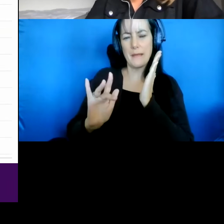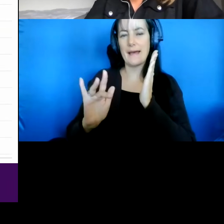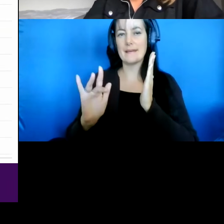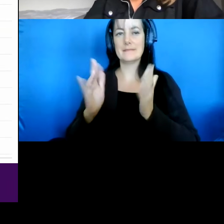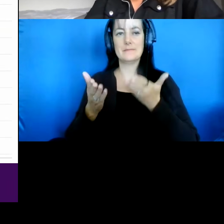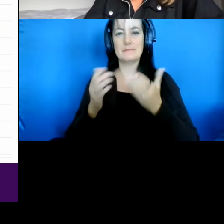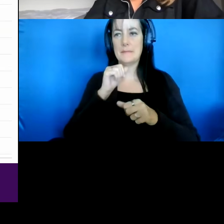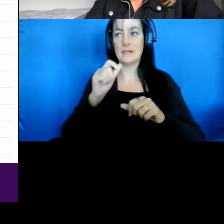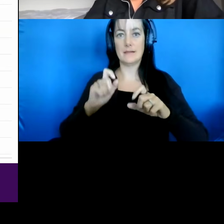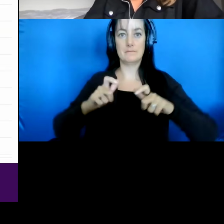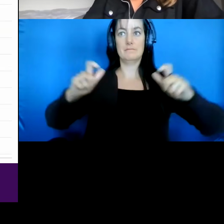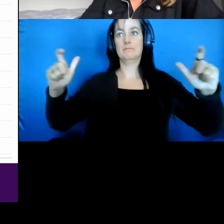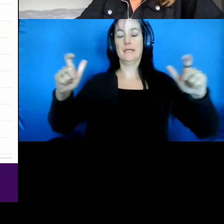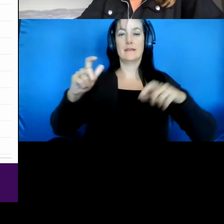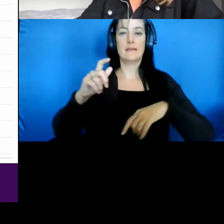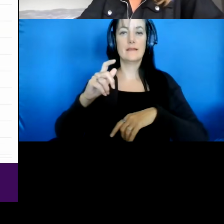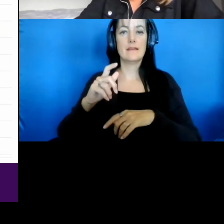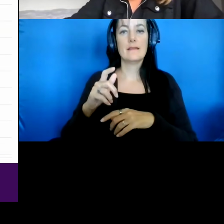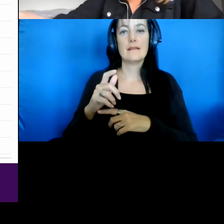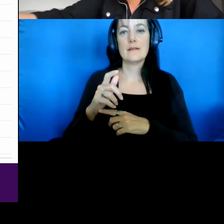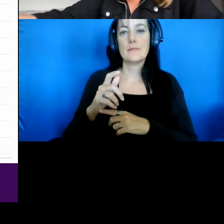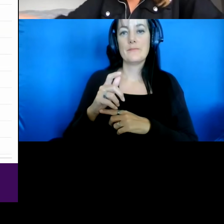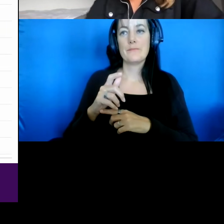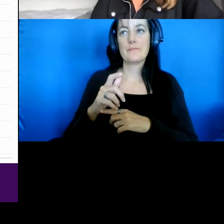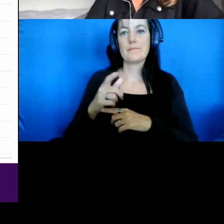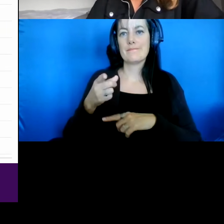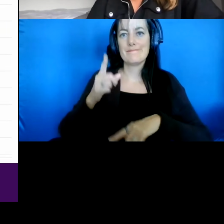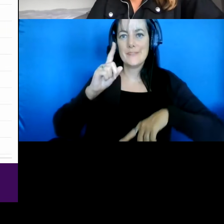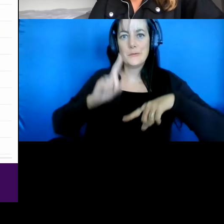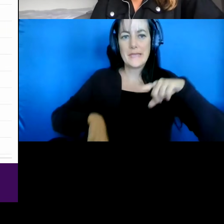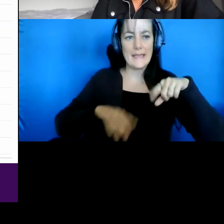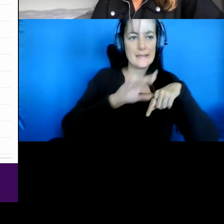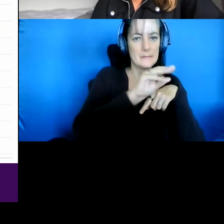it means that you cannot move to any far distance because you get to the end of your